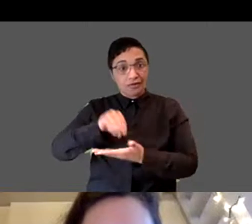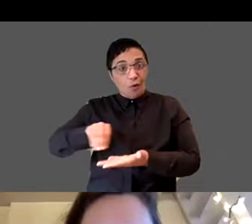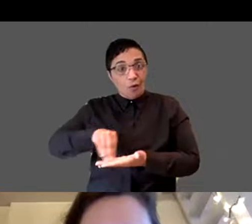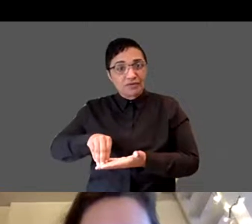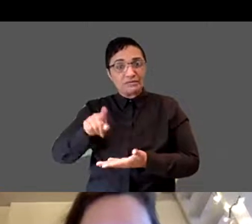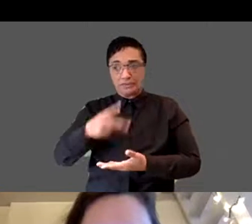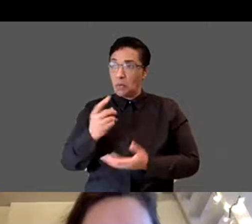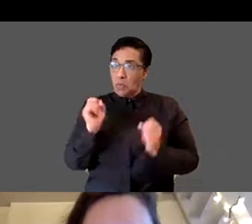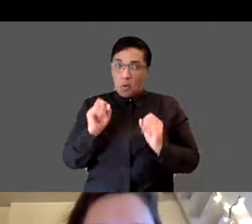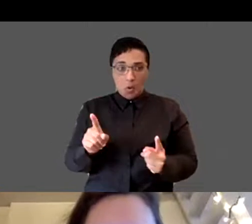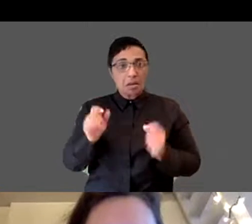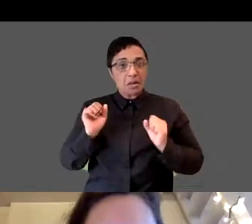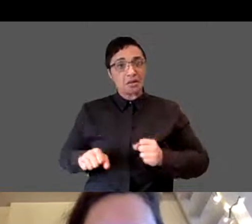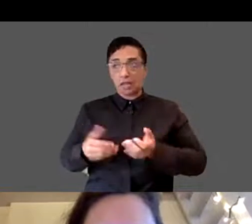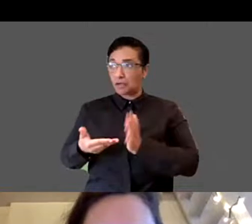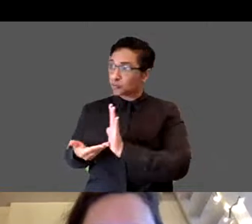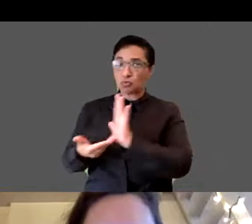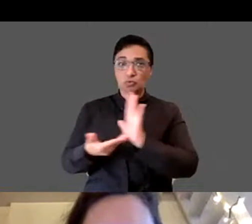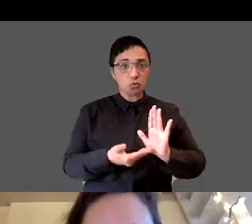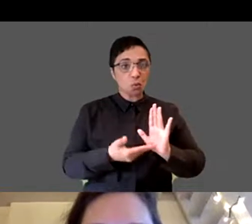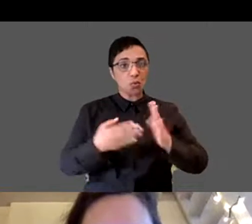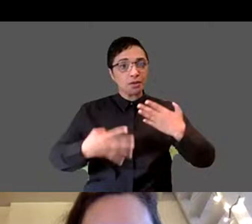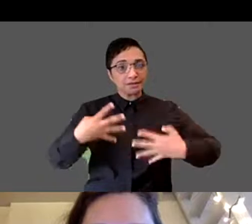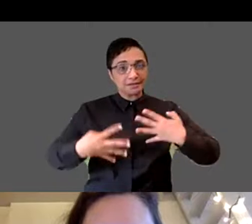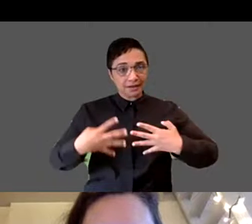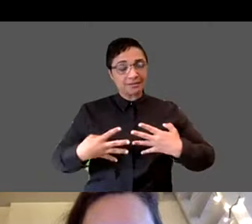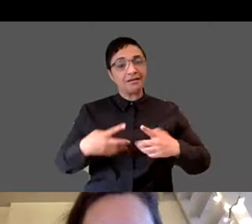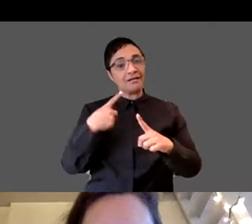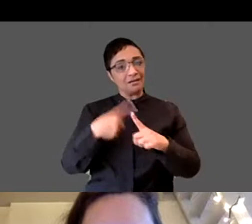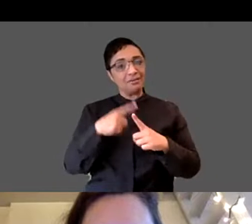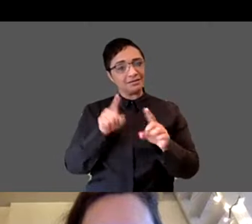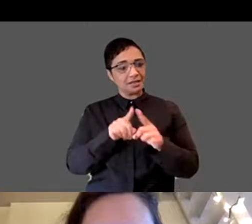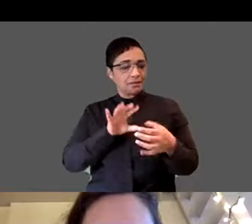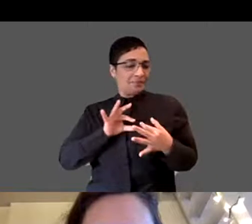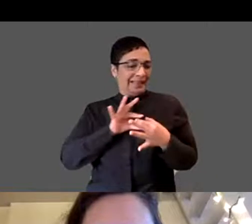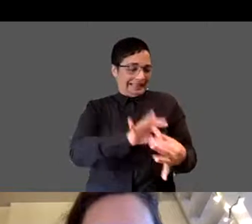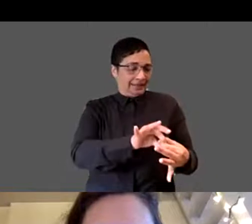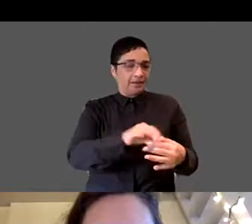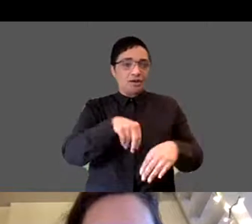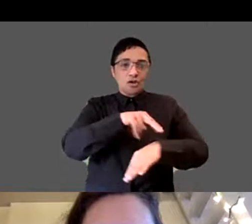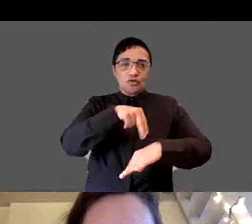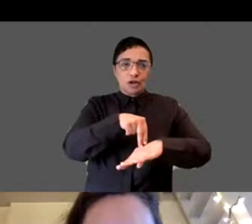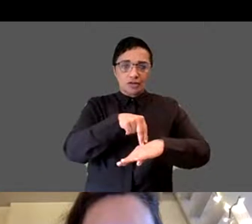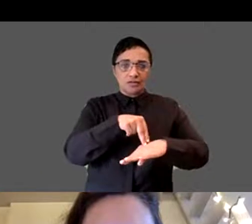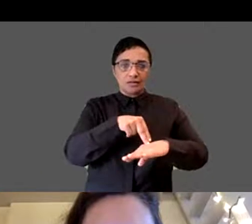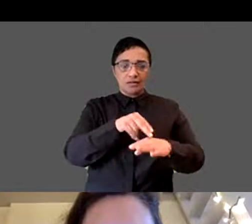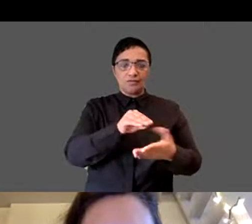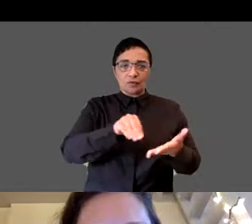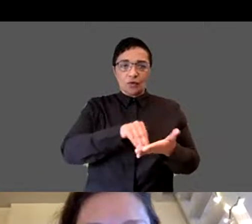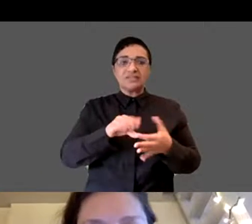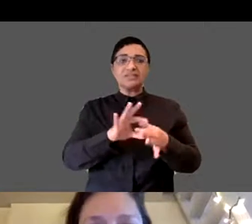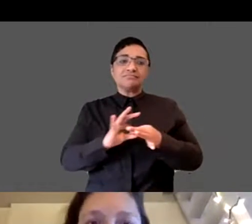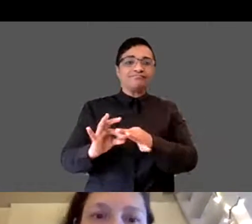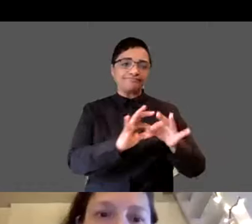of data and to contact and make connections and network with the OPDs, the local OPDs,